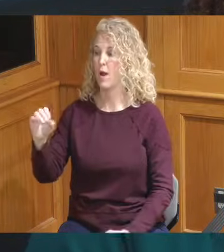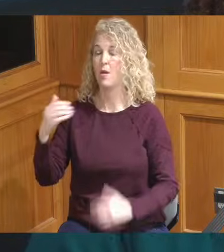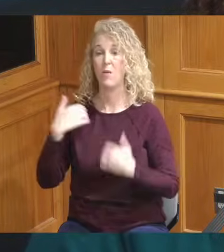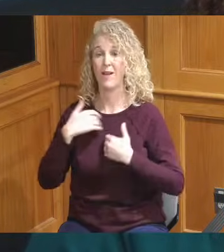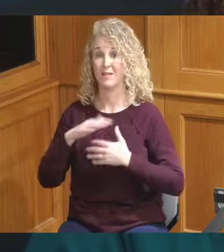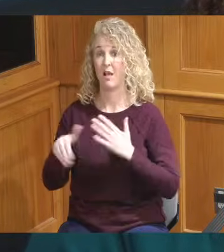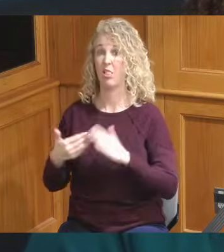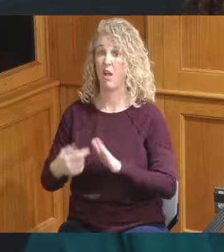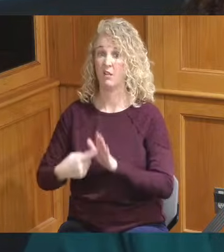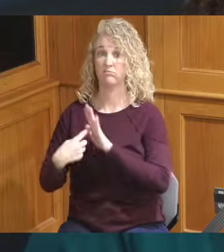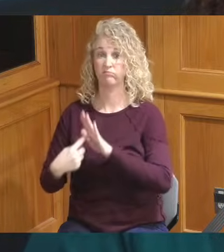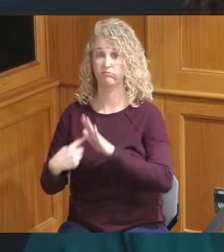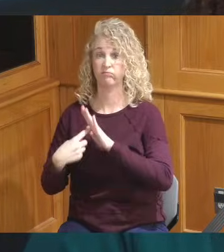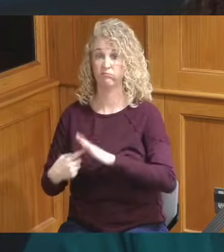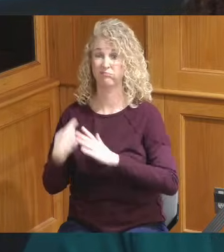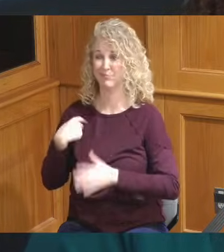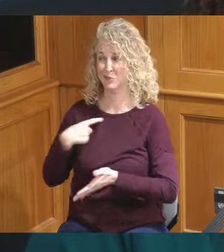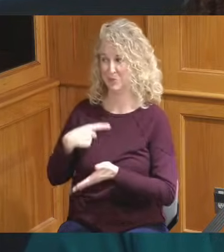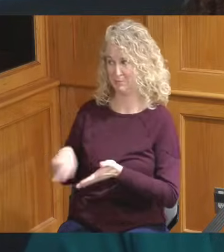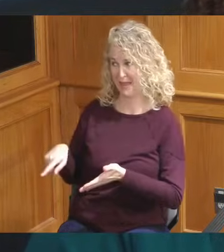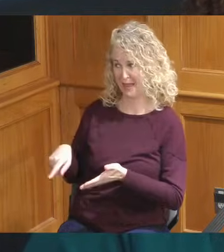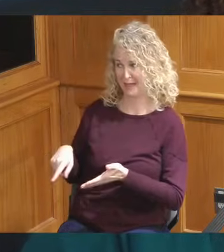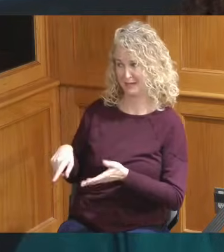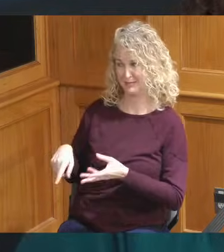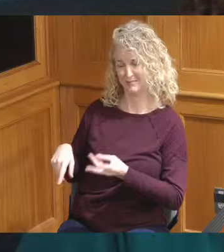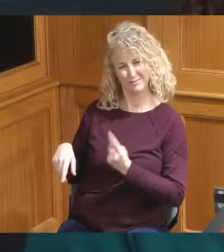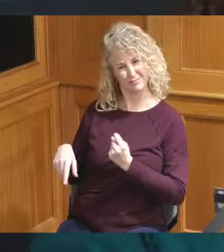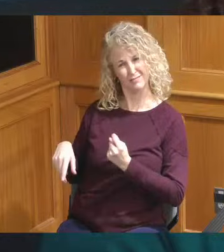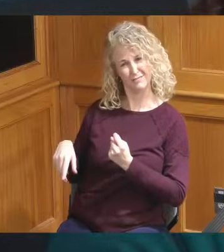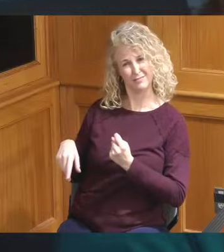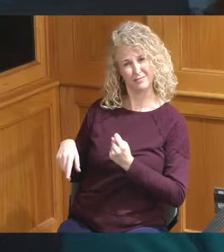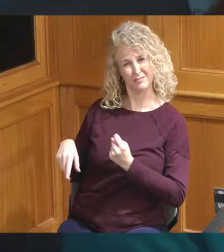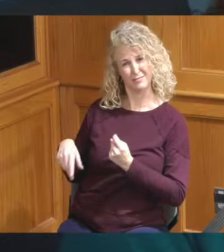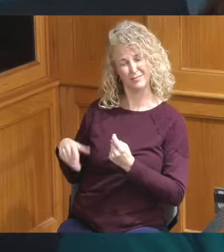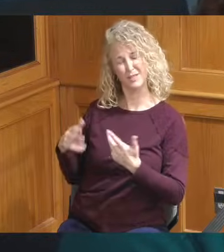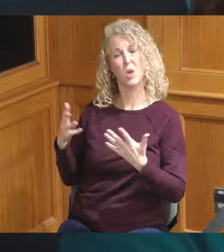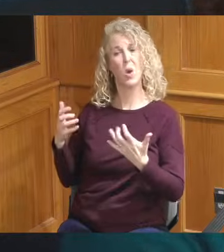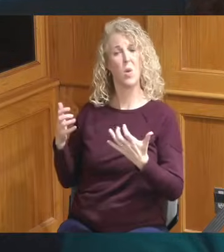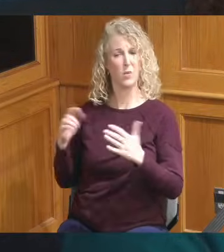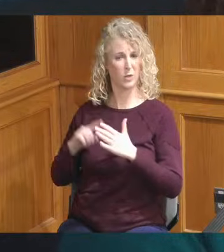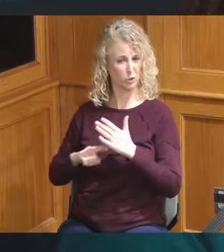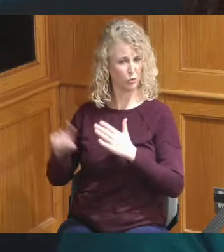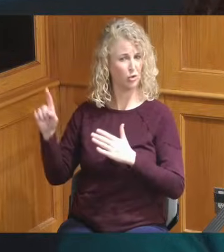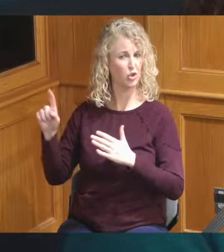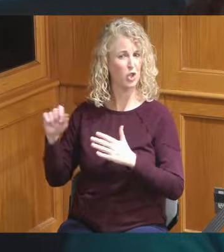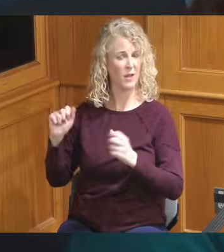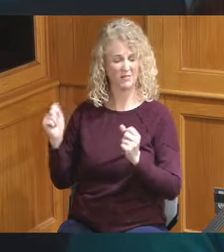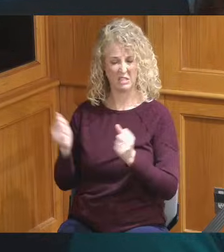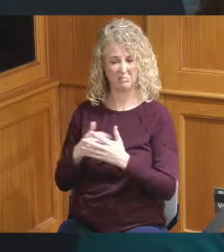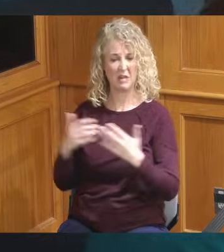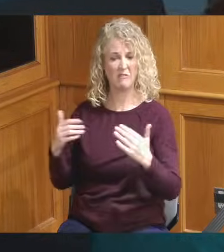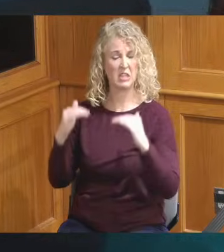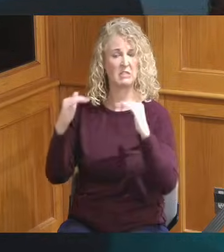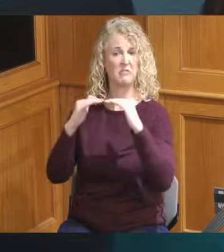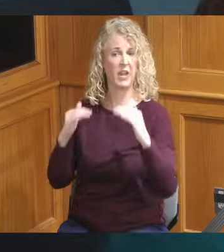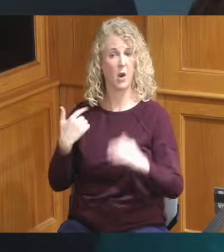demands and our team here is doing a lot of work and then they jump up and say we're one Ohio and